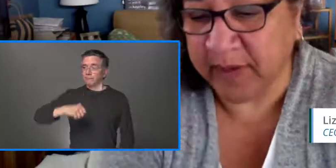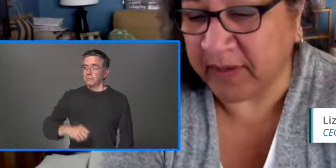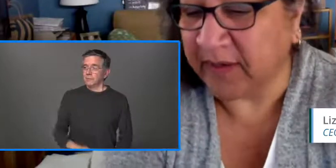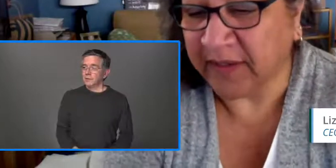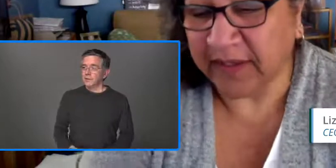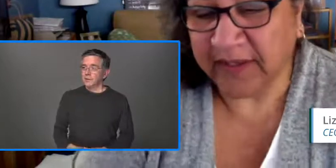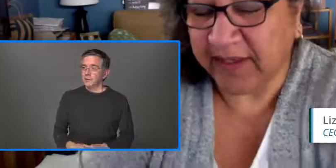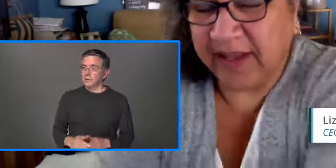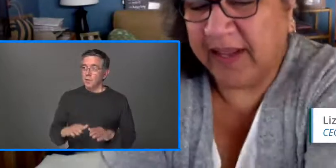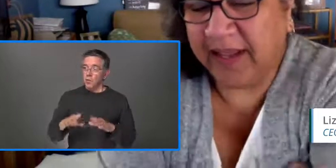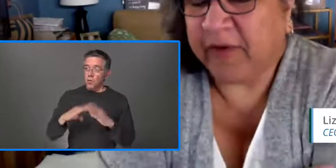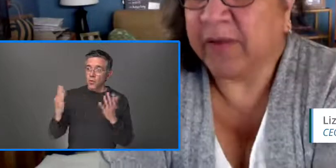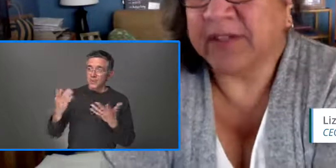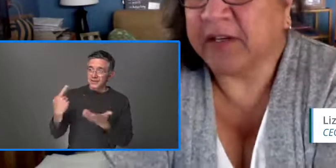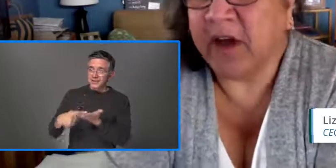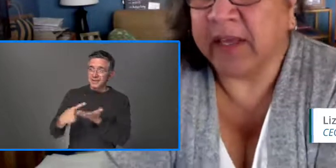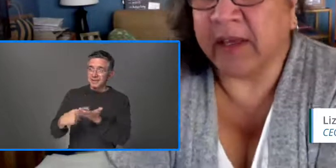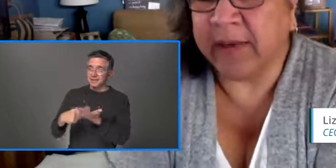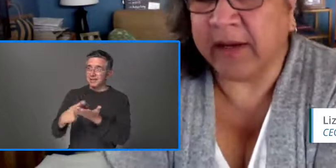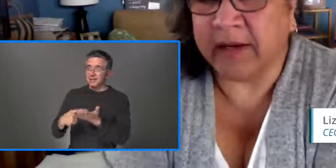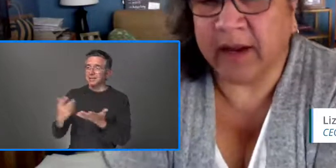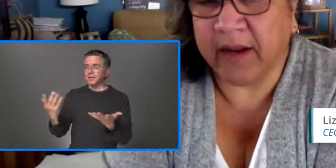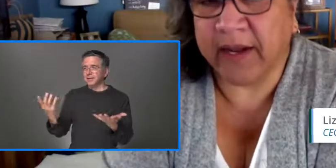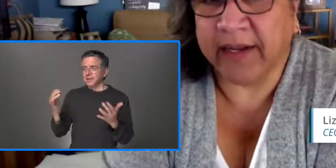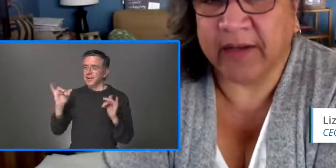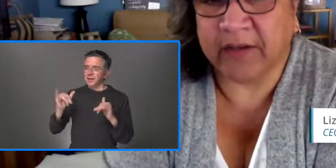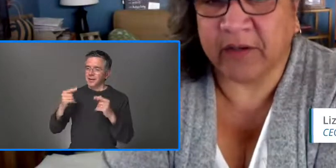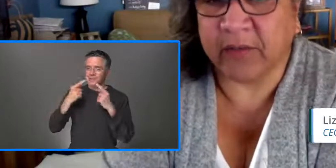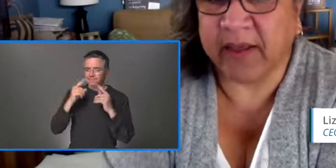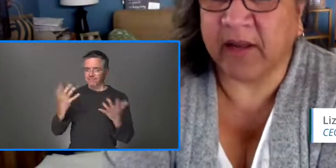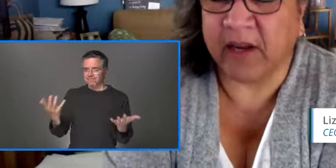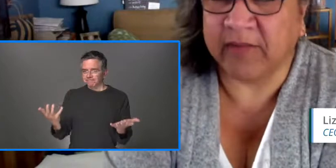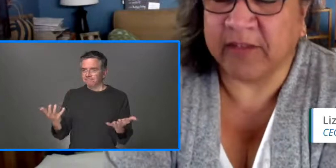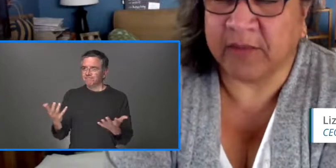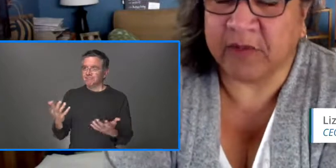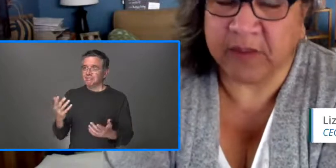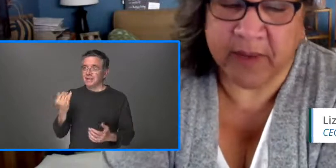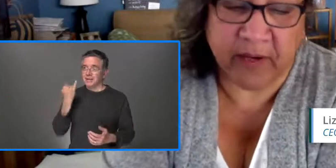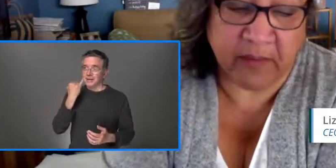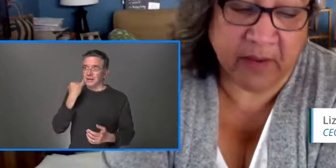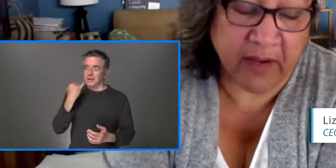But if I wasn't talking about it, I could make a lot of assumptions about him.